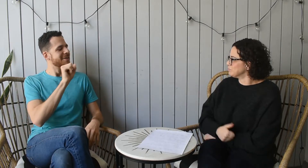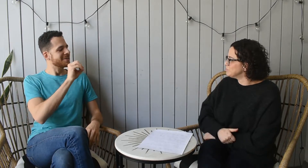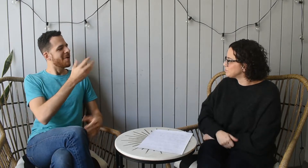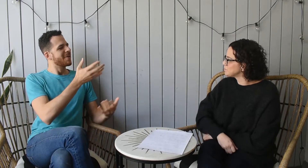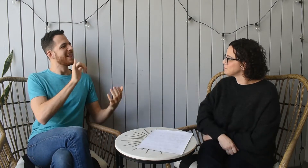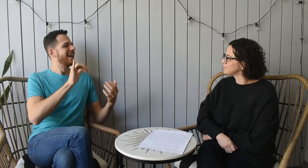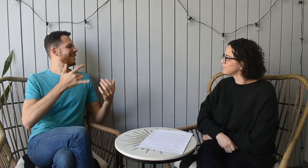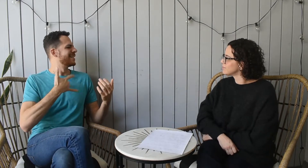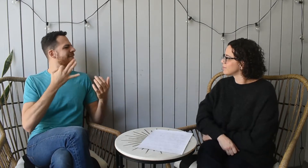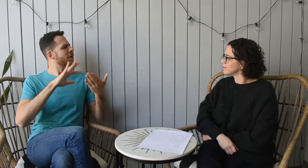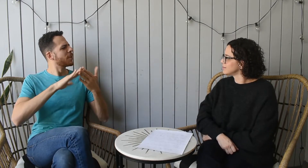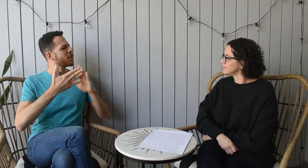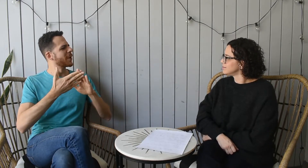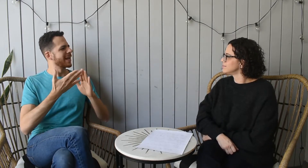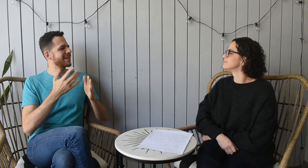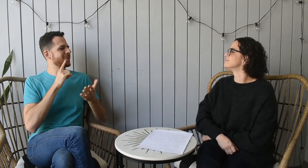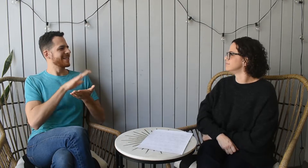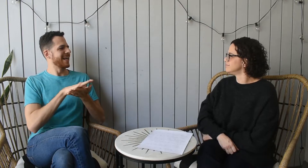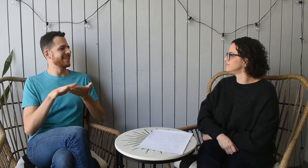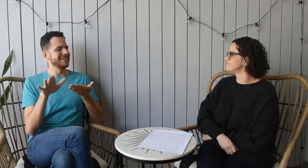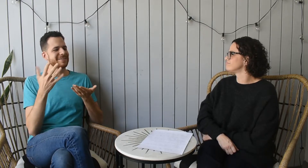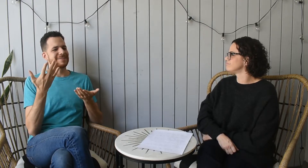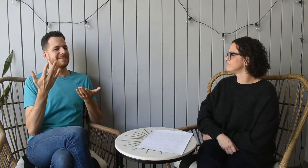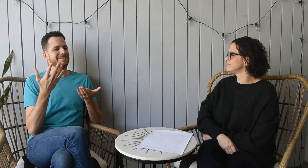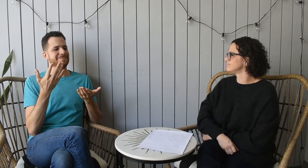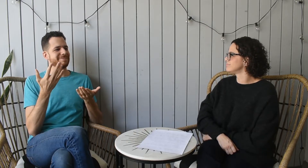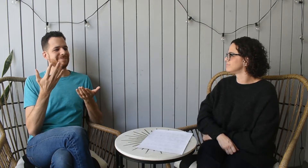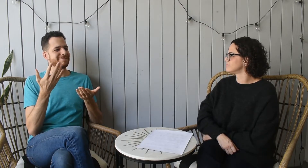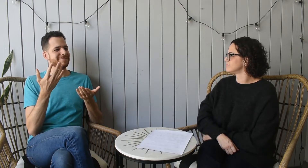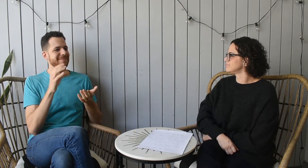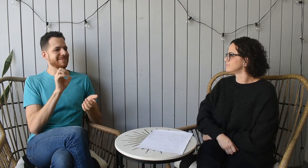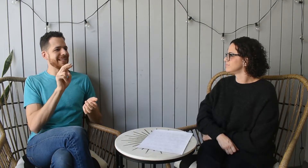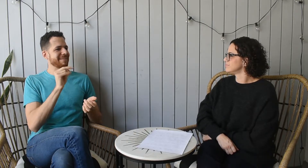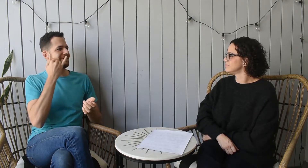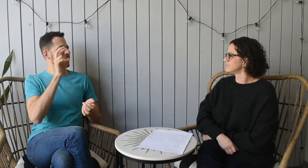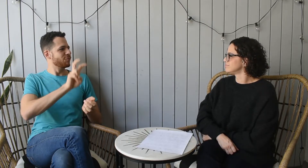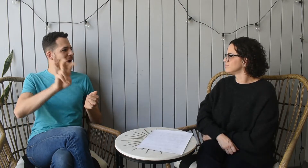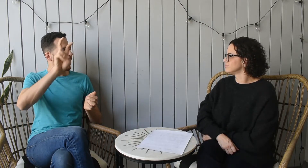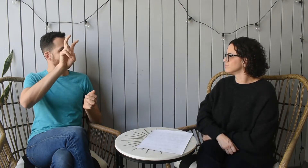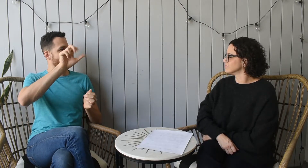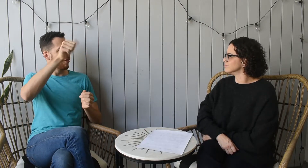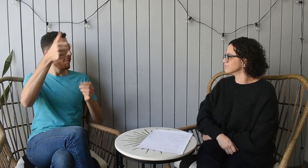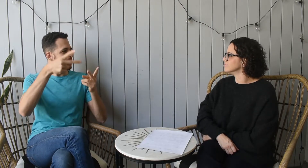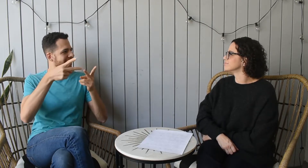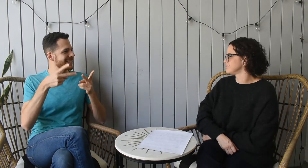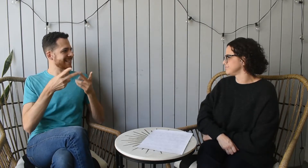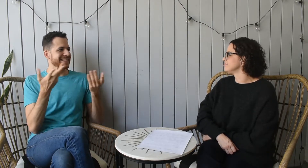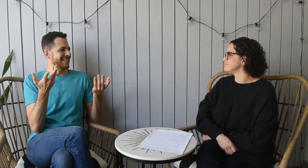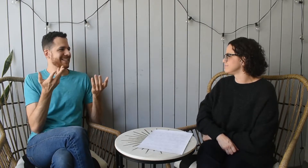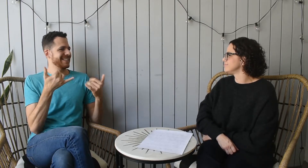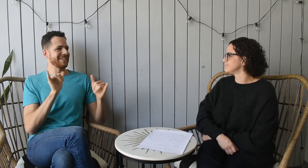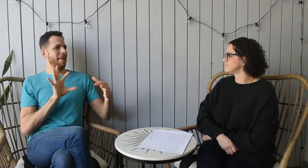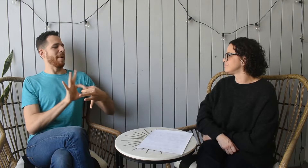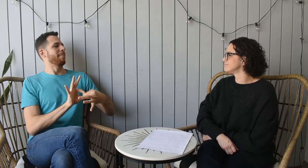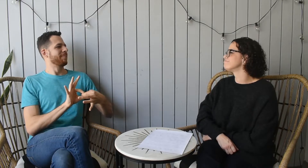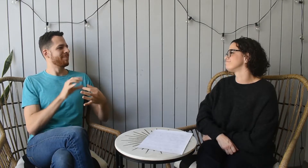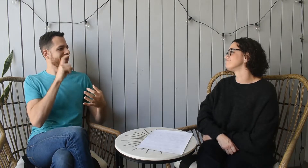That's what I feel, it's the community which is nice. If you're traveling to other places, it's the same connection.